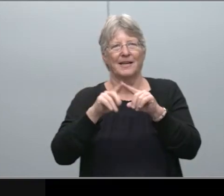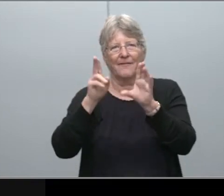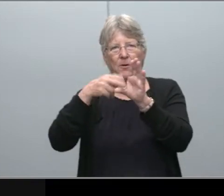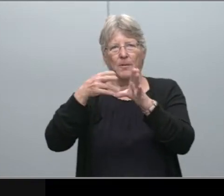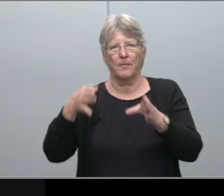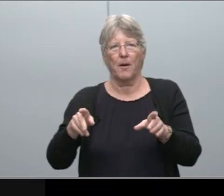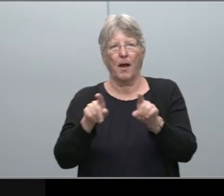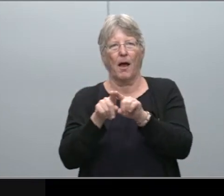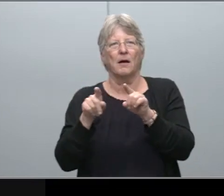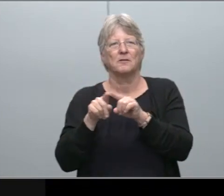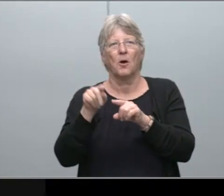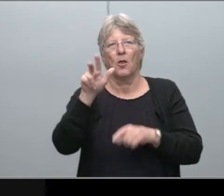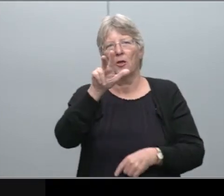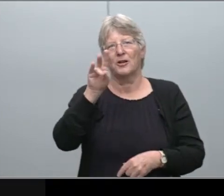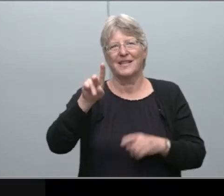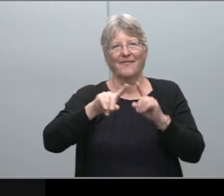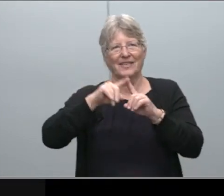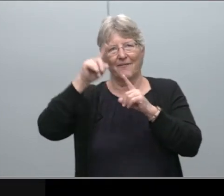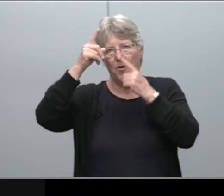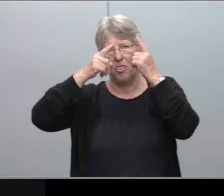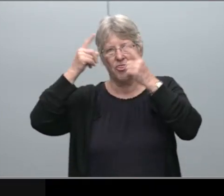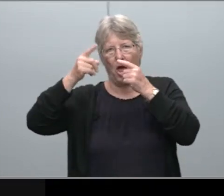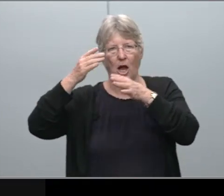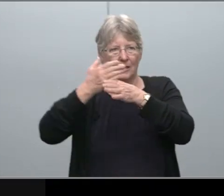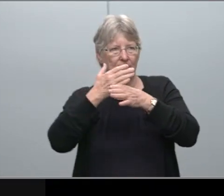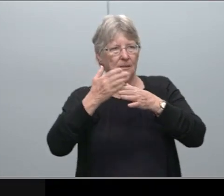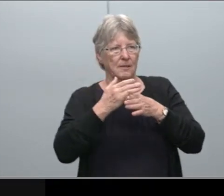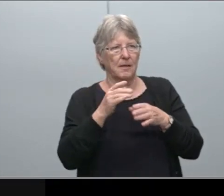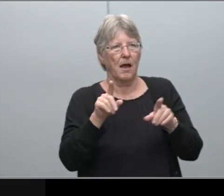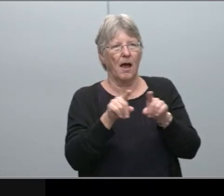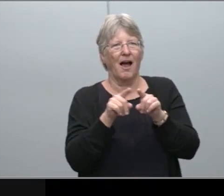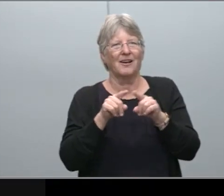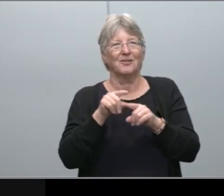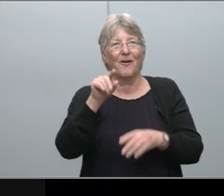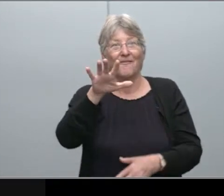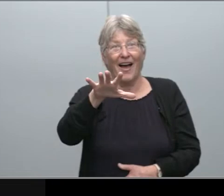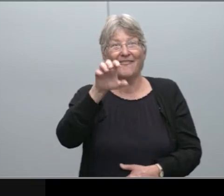I don't think that the school would take based on